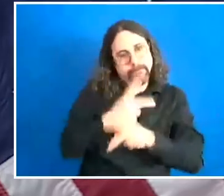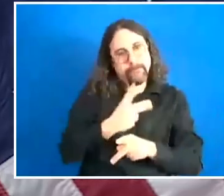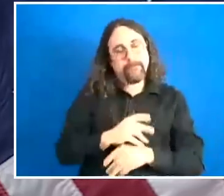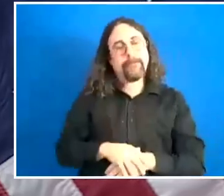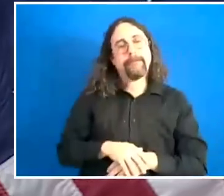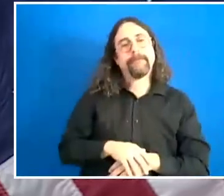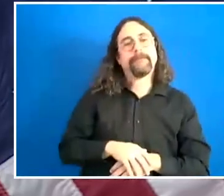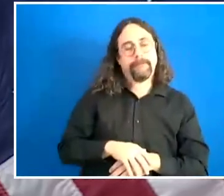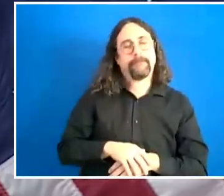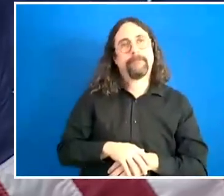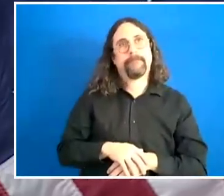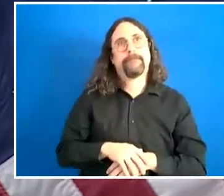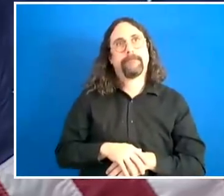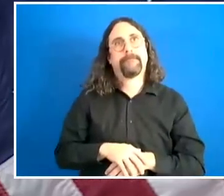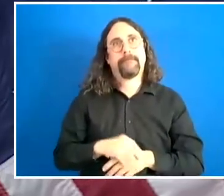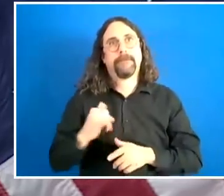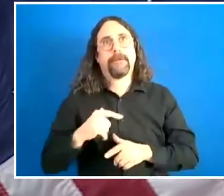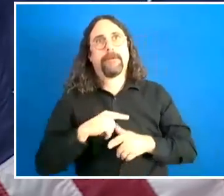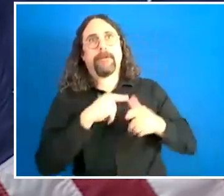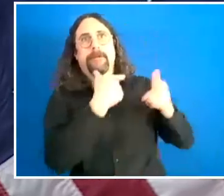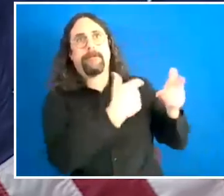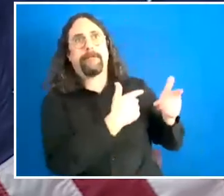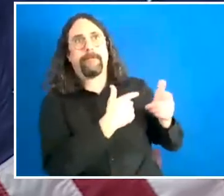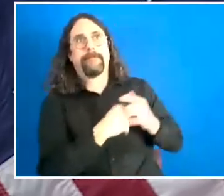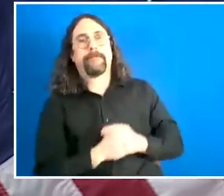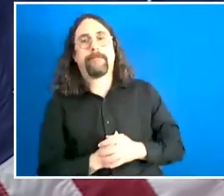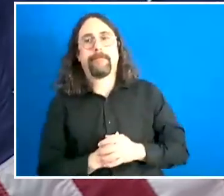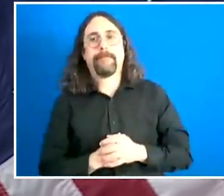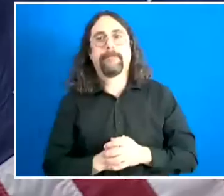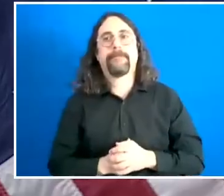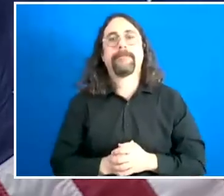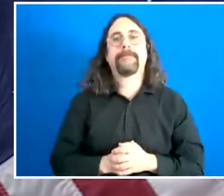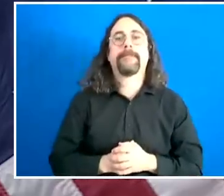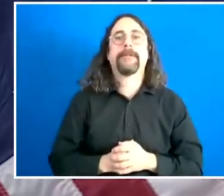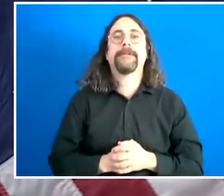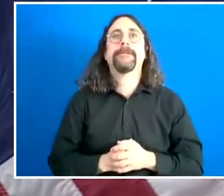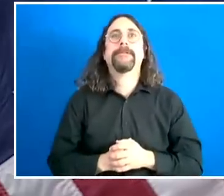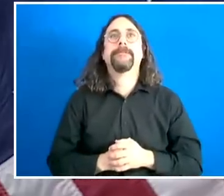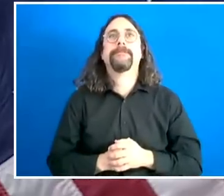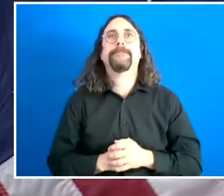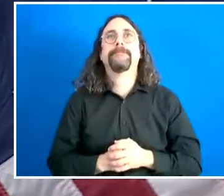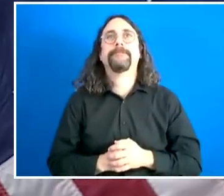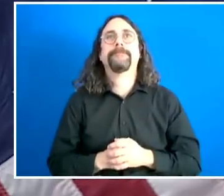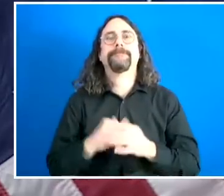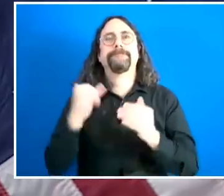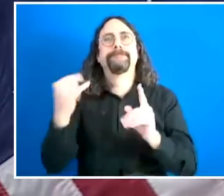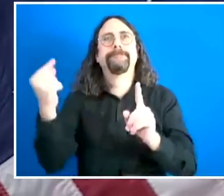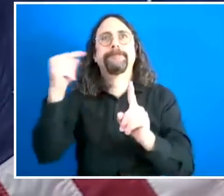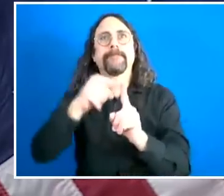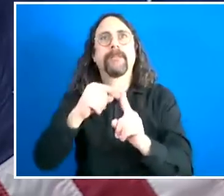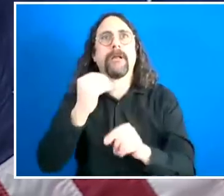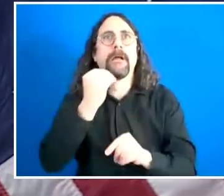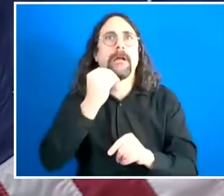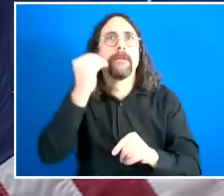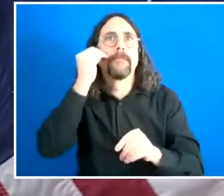FIRST OF ALL, THE WORK WE'RE DOING TO HELP THE HOMELESS, AS I SAID, IT WAS ERALLY NOT THAT LONG AGO WHEN YOU